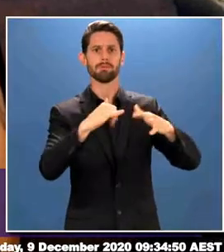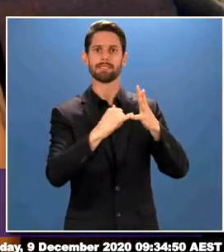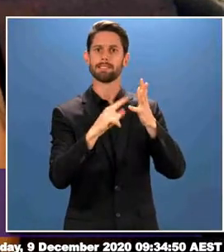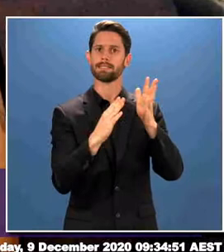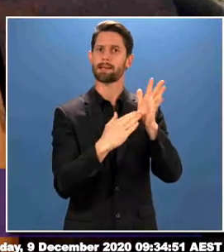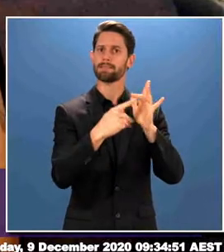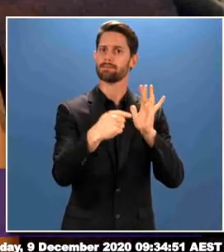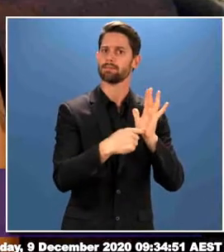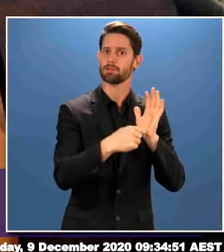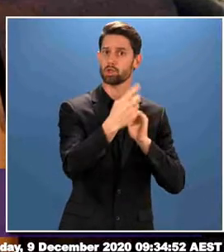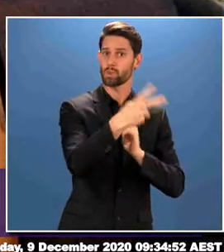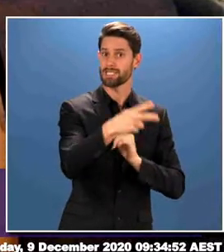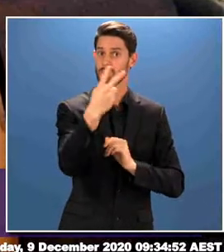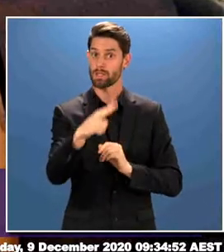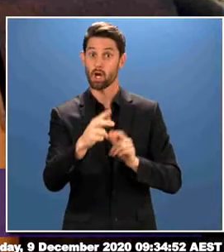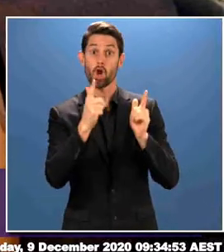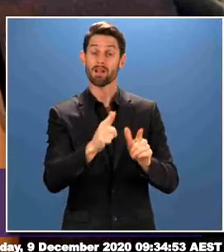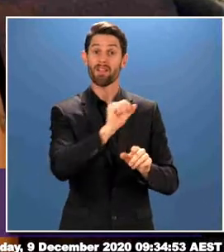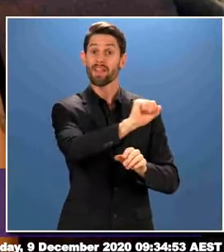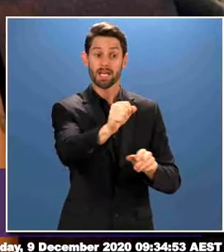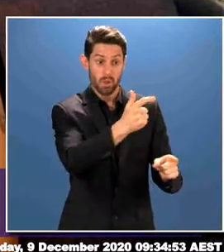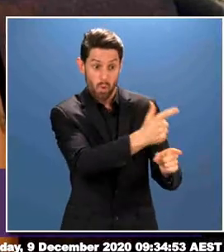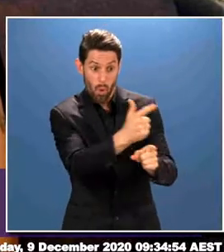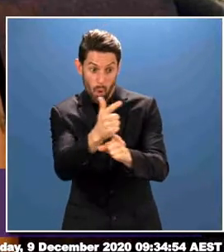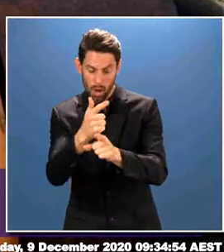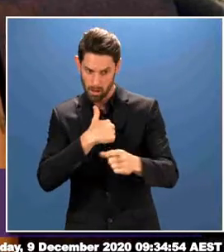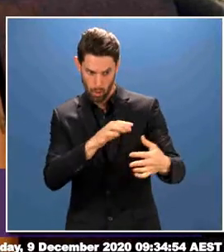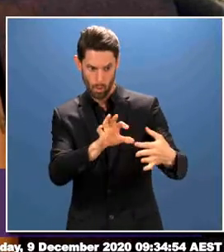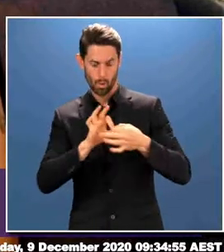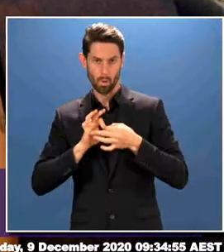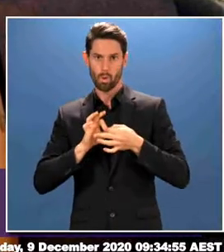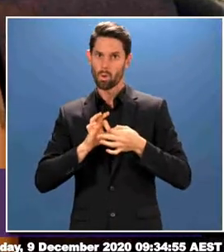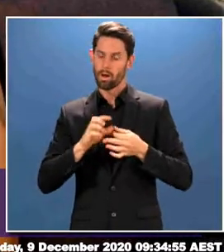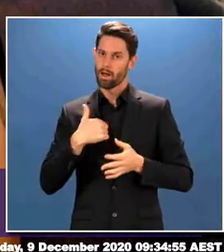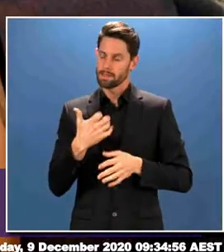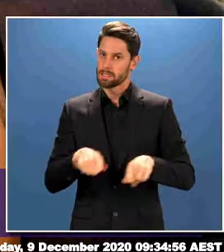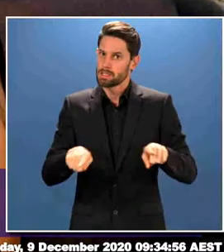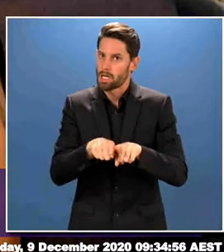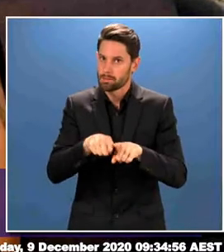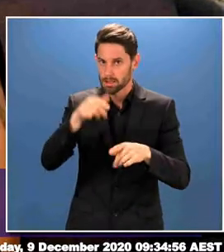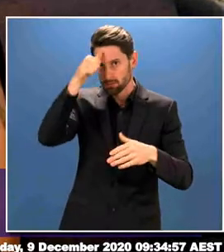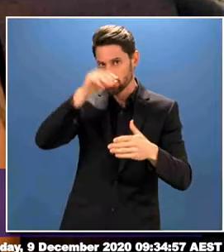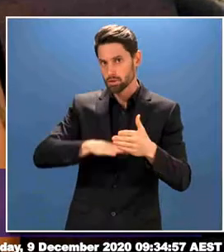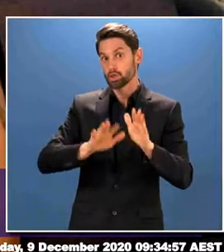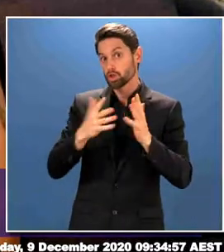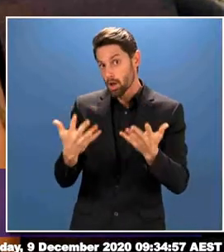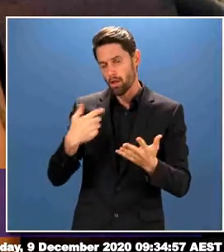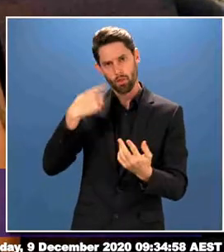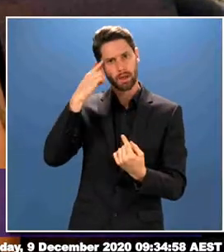these themes really resonated with me on personal level, based on my own lived experience, and I want to acknowledge my privilege in